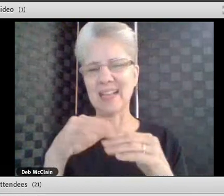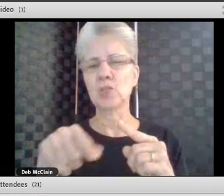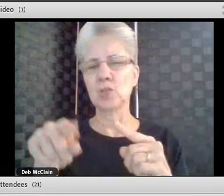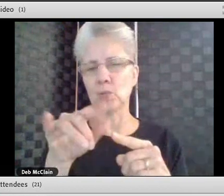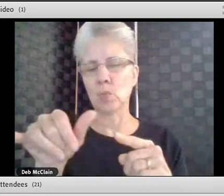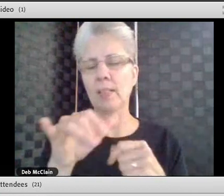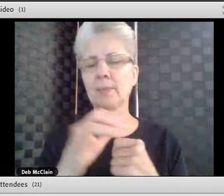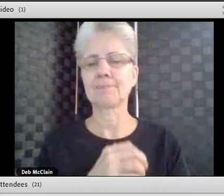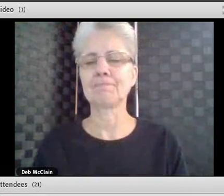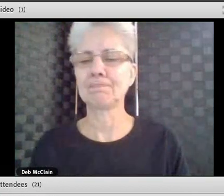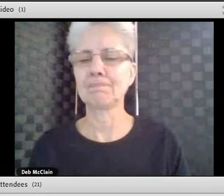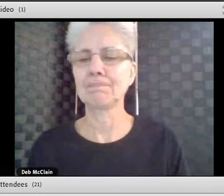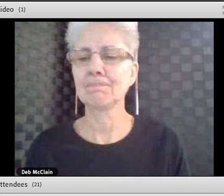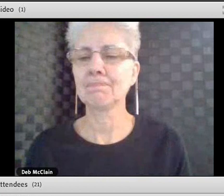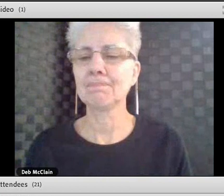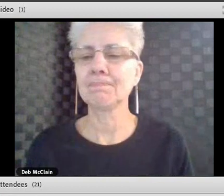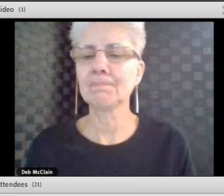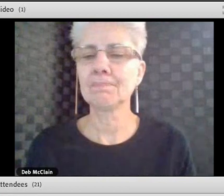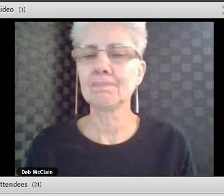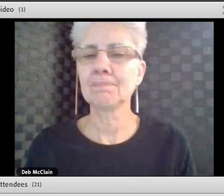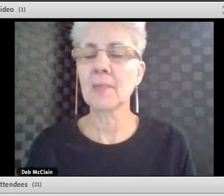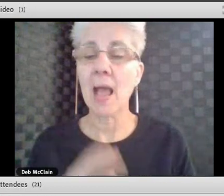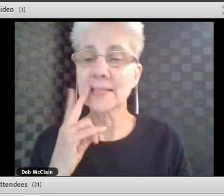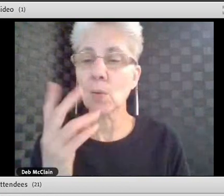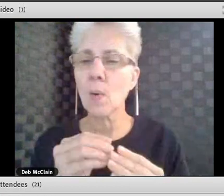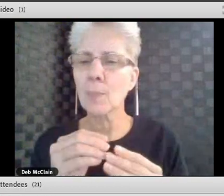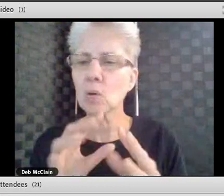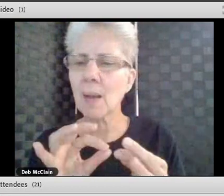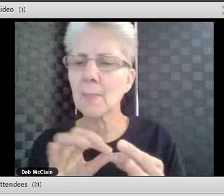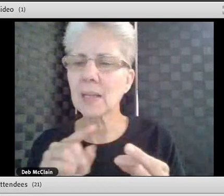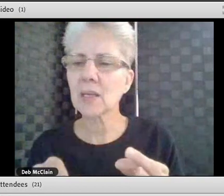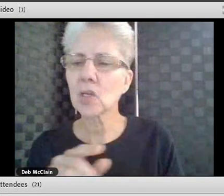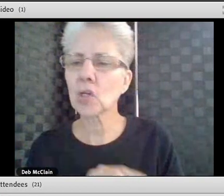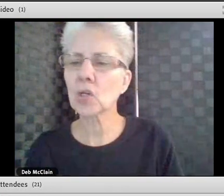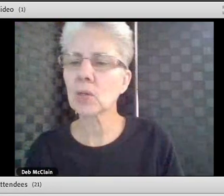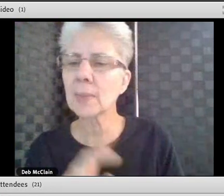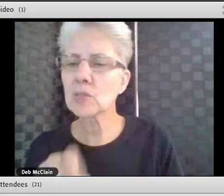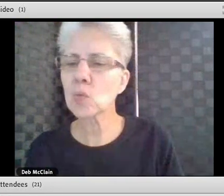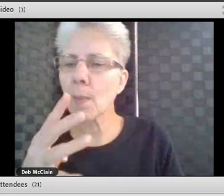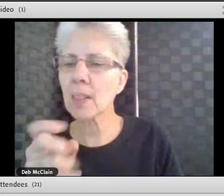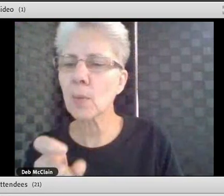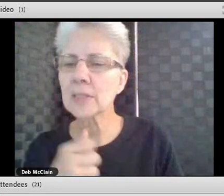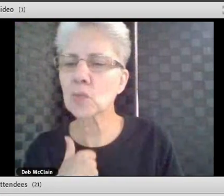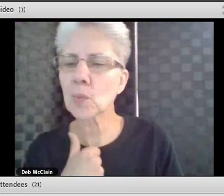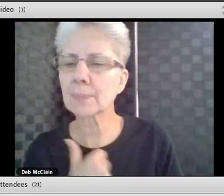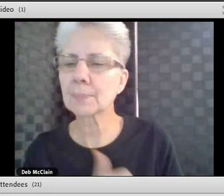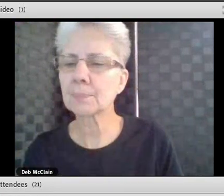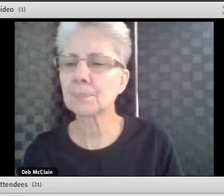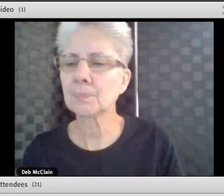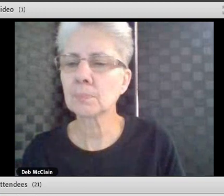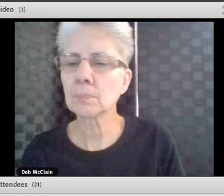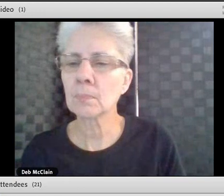That's my e-mail, and I can send it to you, as well. And I see there's one more comment in here. Let me scroll up a little bit.